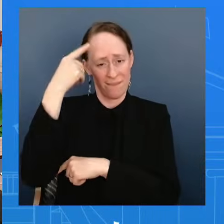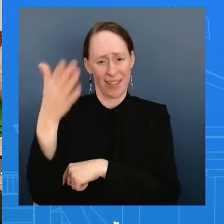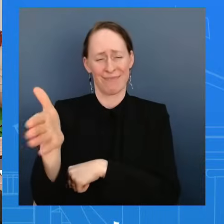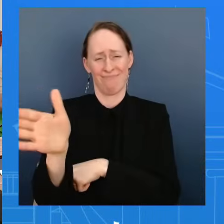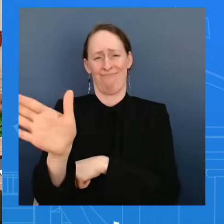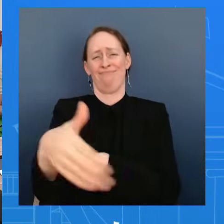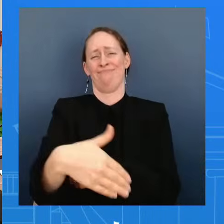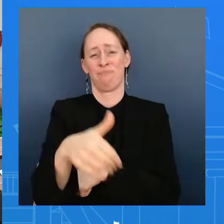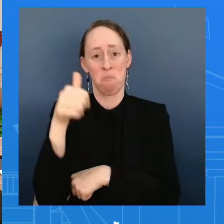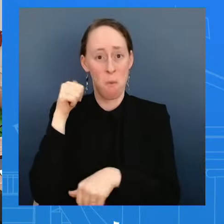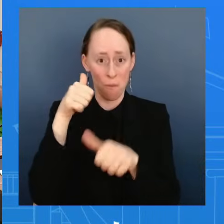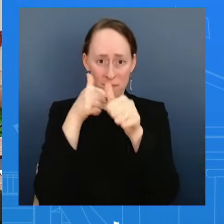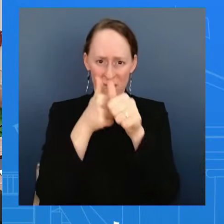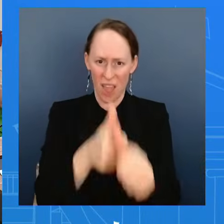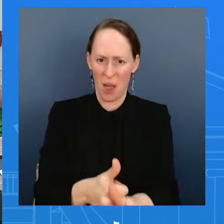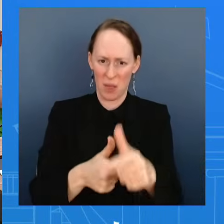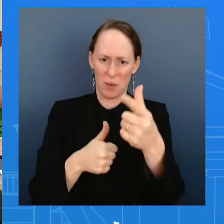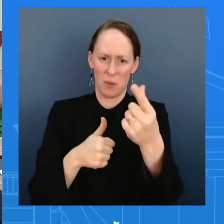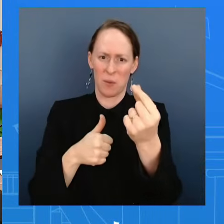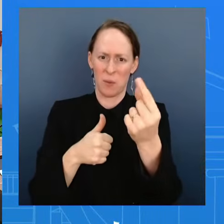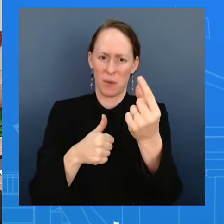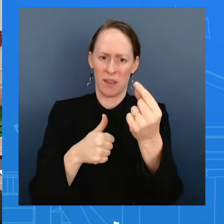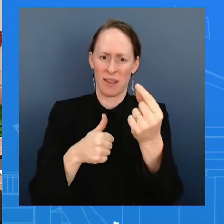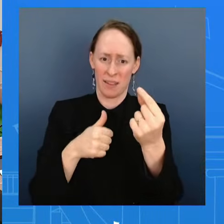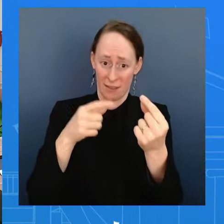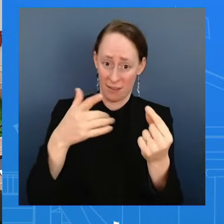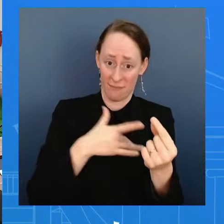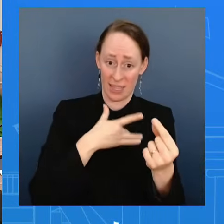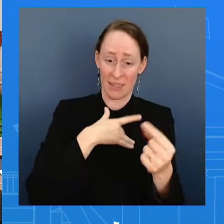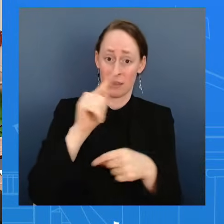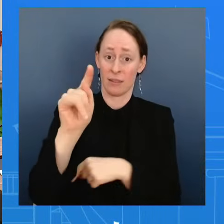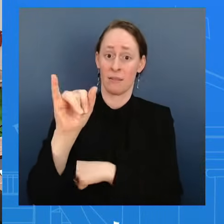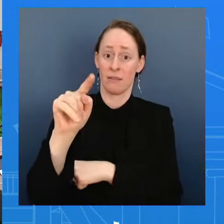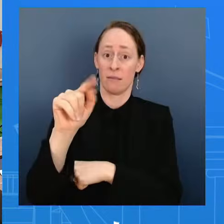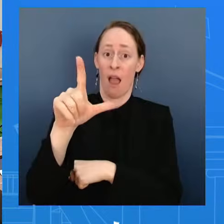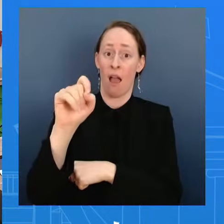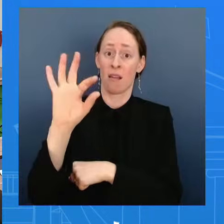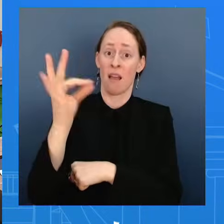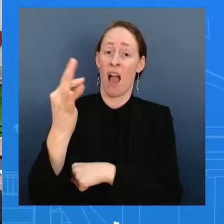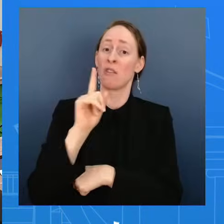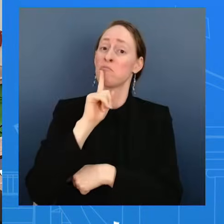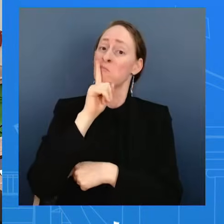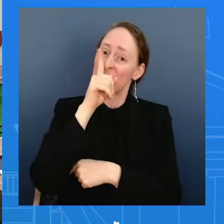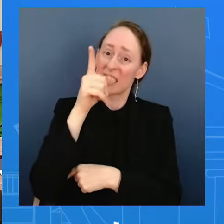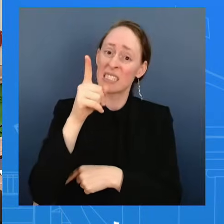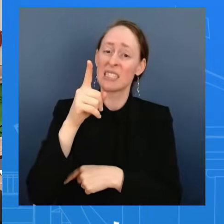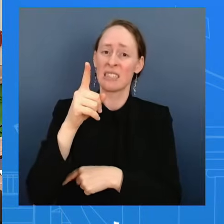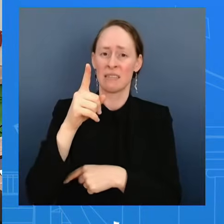him signing the EO very early on in his administration -- I believe on day one of his administration. The Press: Another question. Ms. Jean-Pierre: Yeah.